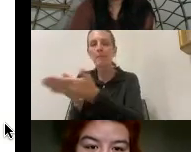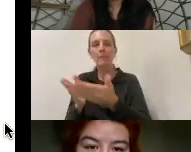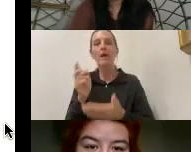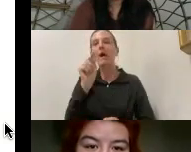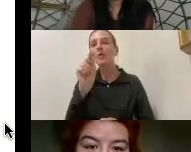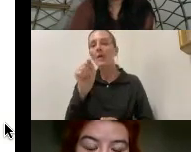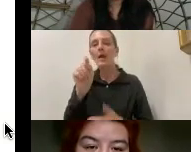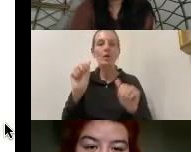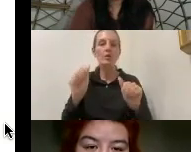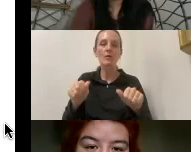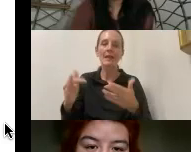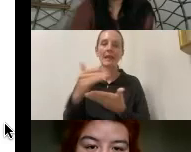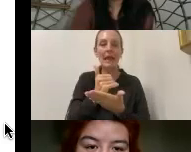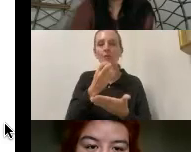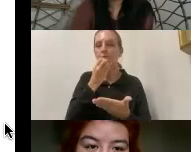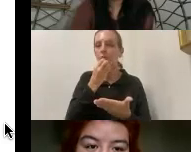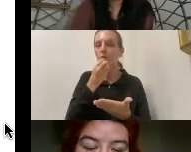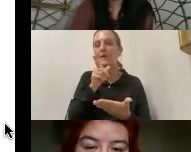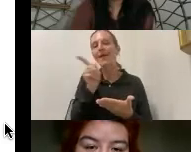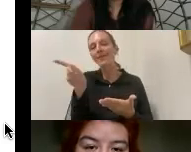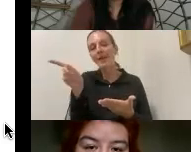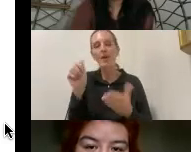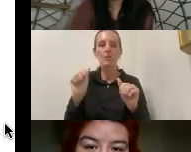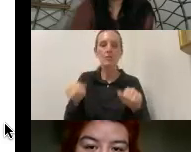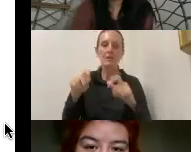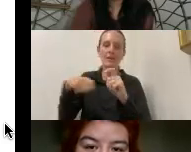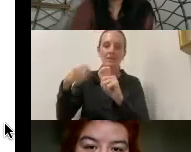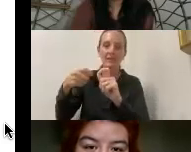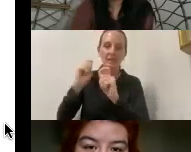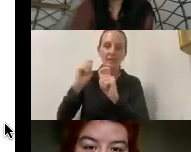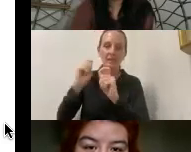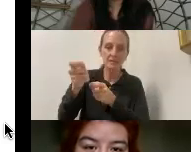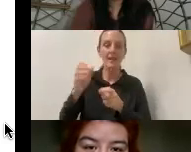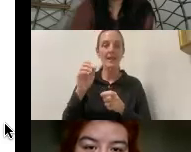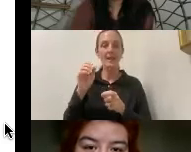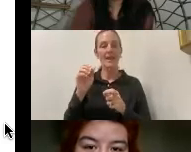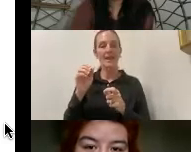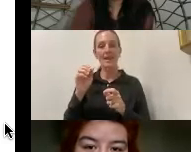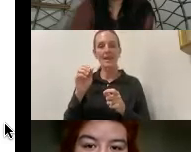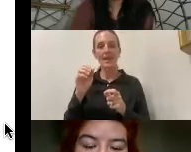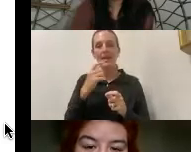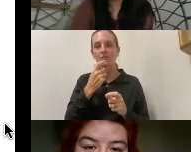go crabbing, and as long as you respect it we were taught it would always provide for you and your family.